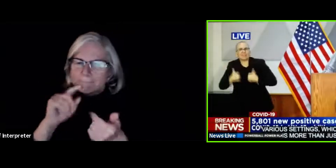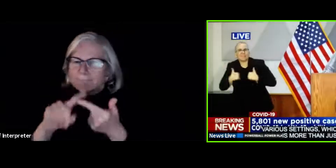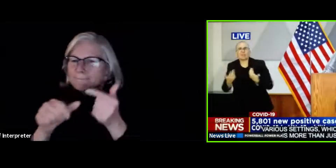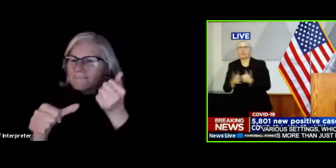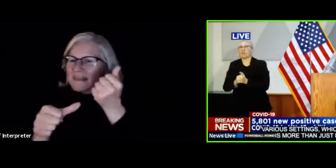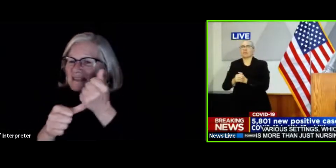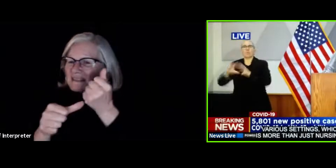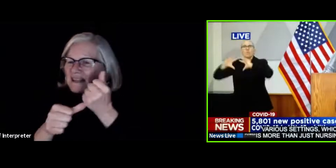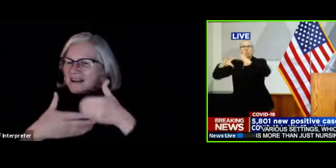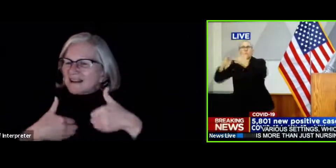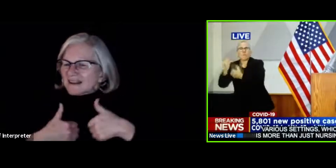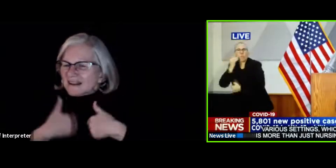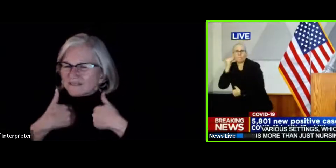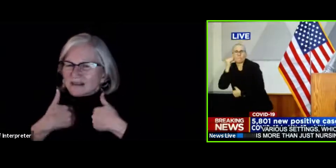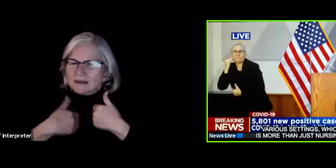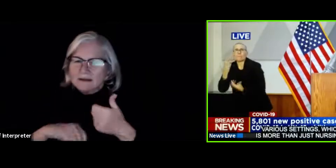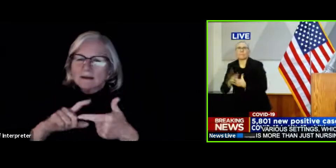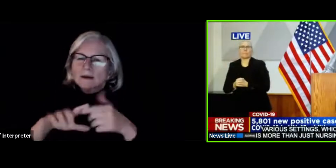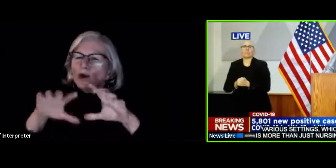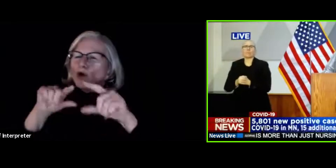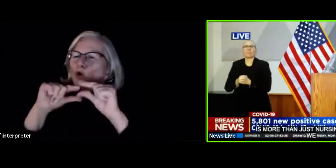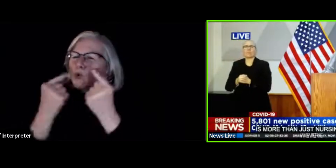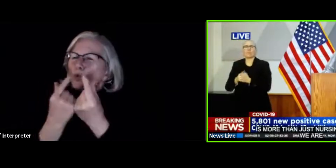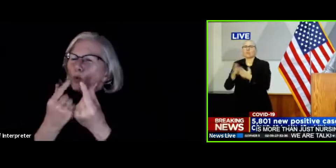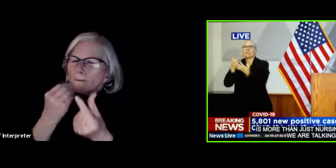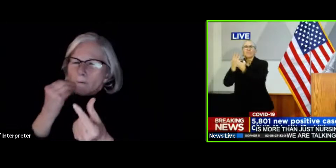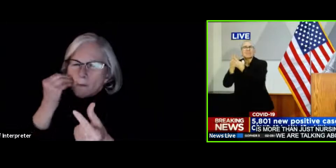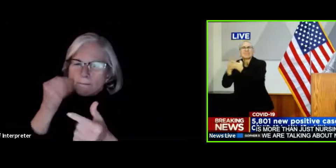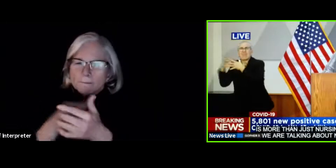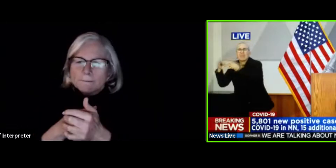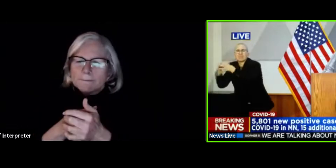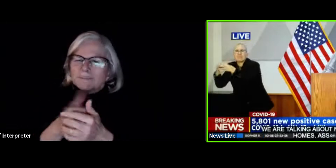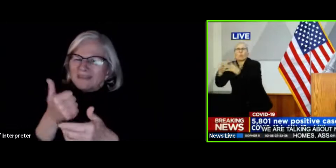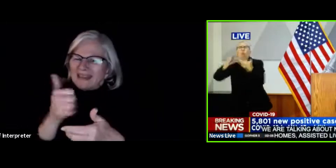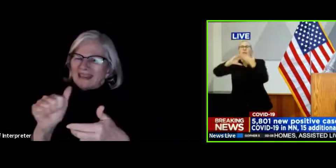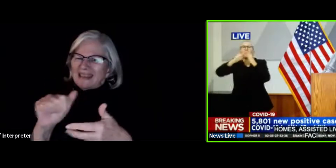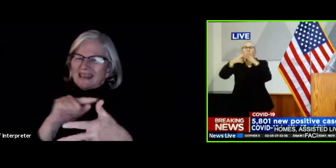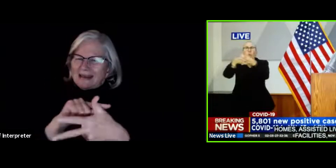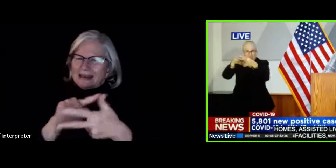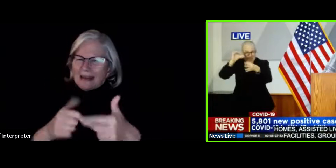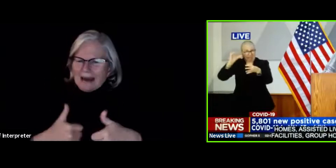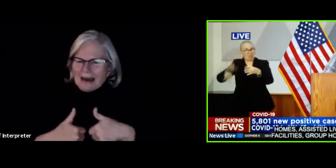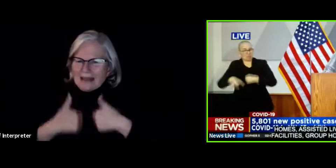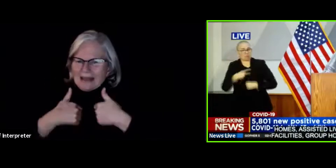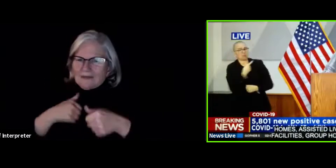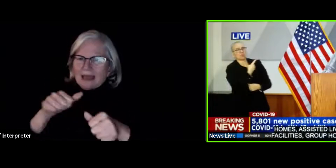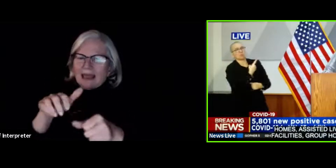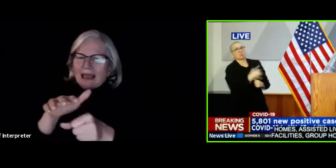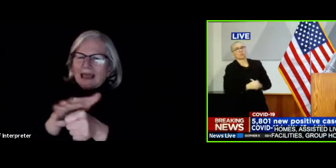OTHER COMMUNITY LIVING SETTINGS THAT HAVE A HEALTH CARE COMPONENT TO THEM AND WE SEE CASES TRENDING UP WHEN